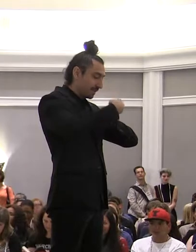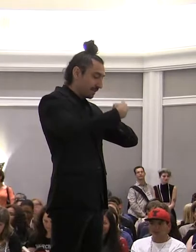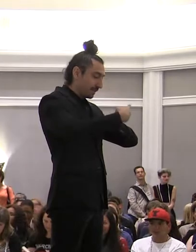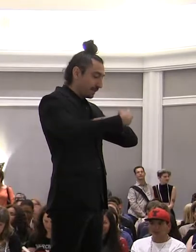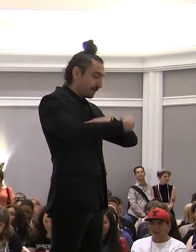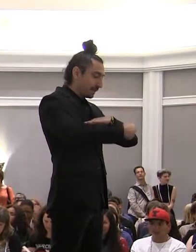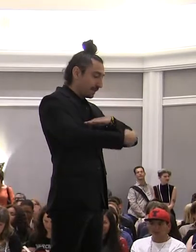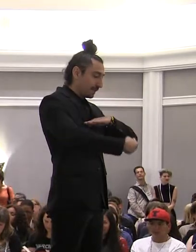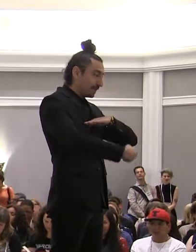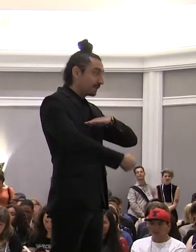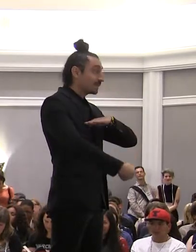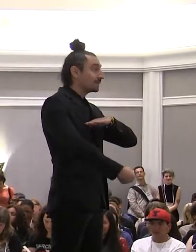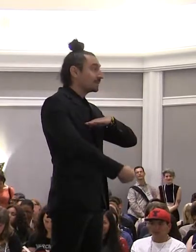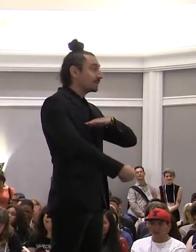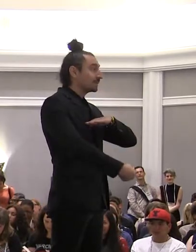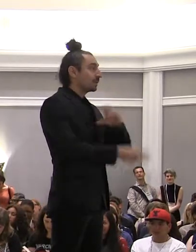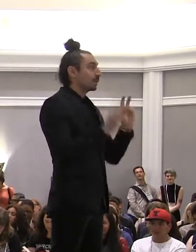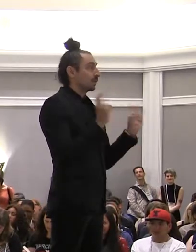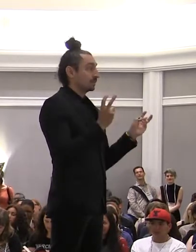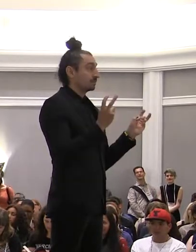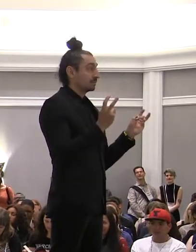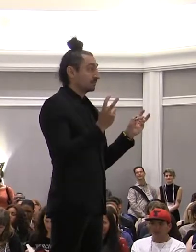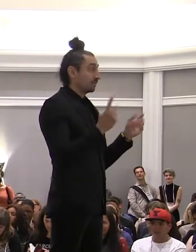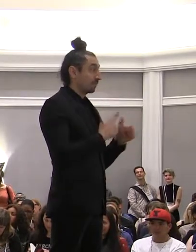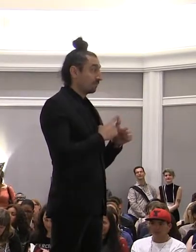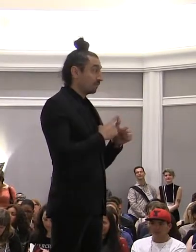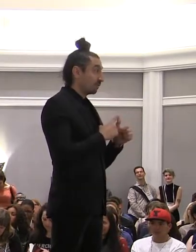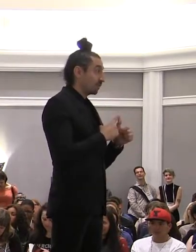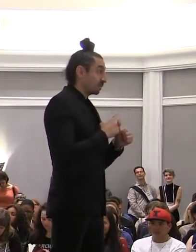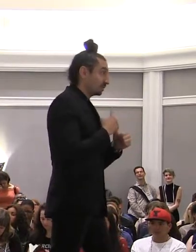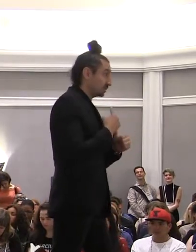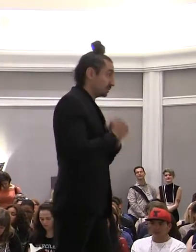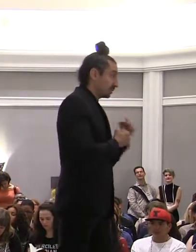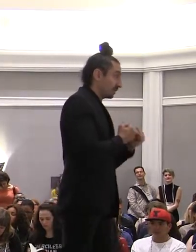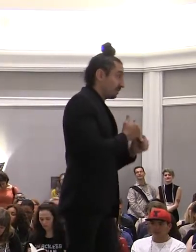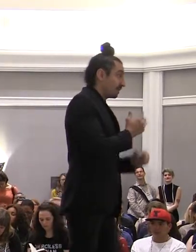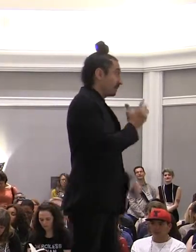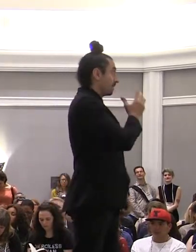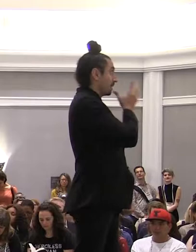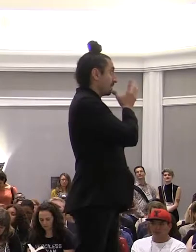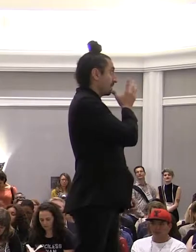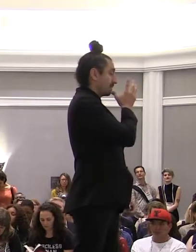Quote, " First your mama then your mom, then your marginal."